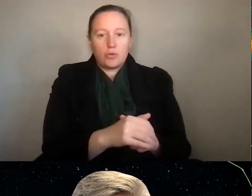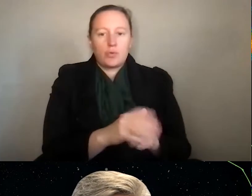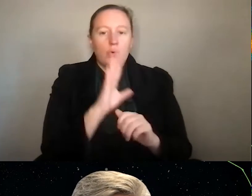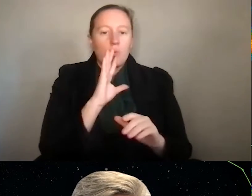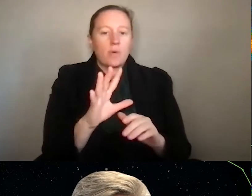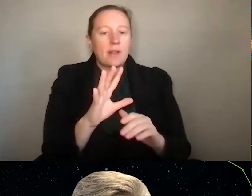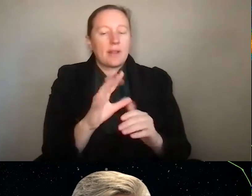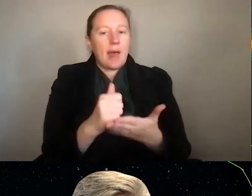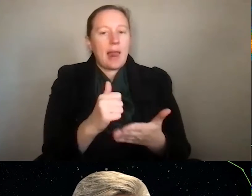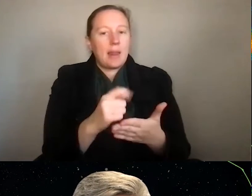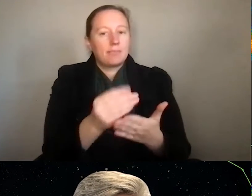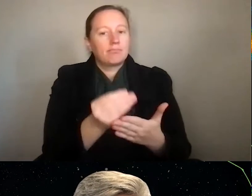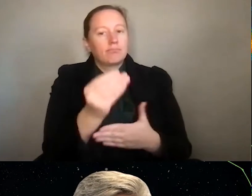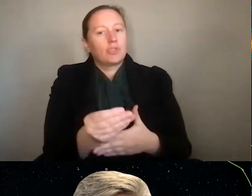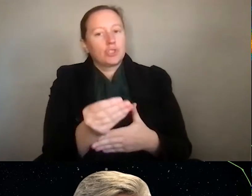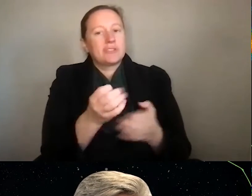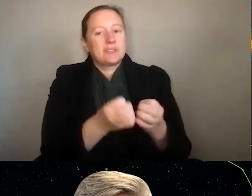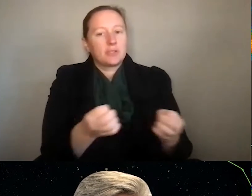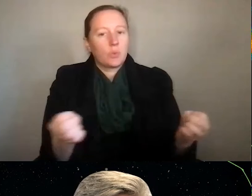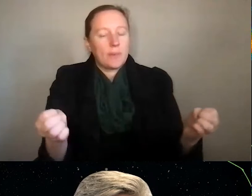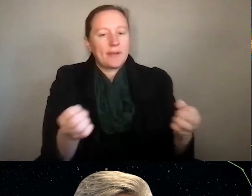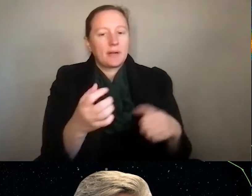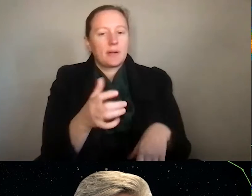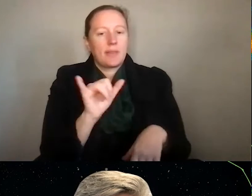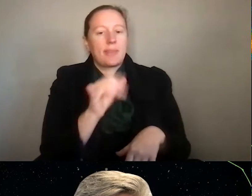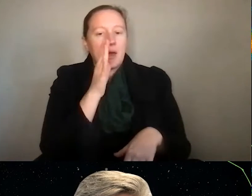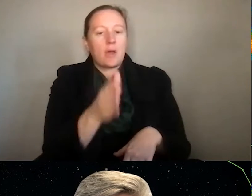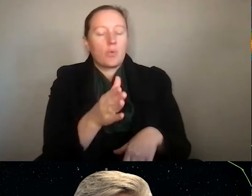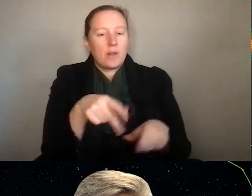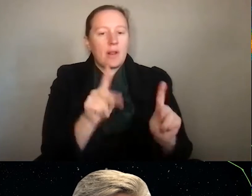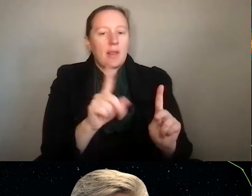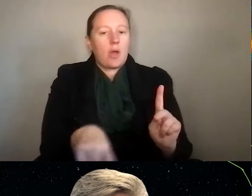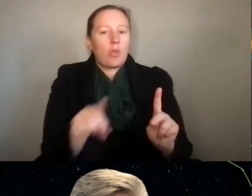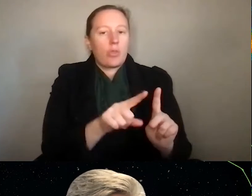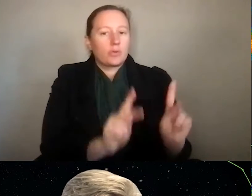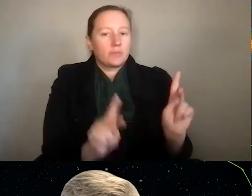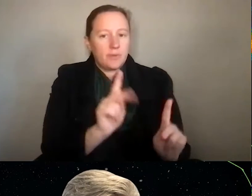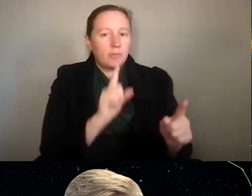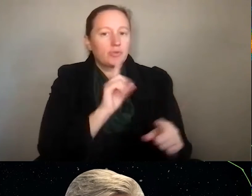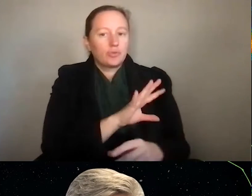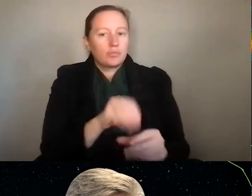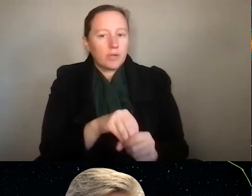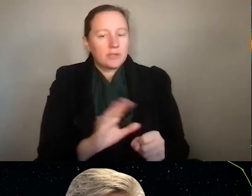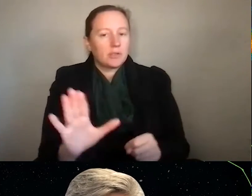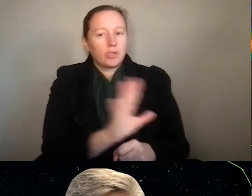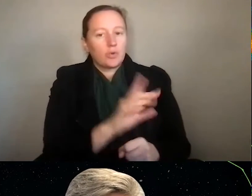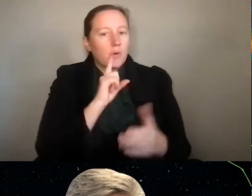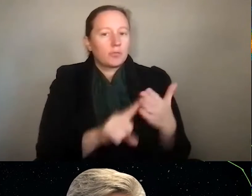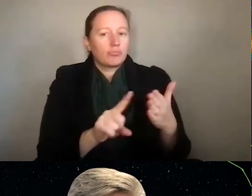purchasing equipment that will allow those populations also to participate in your research projects.